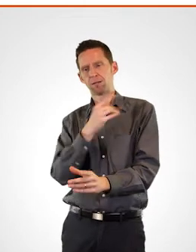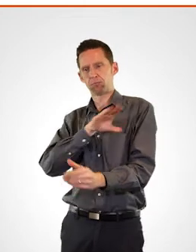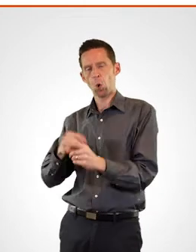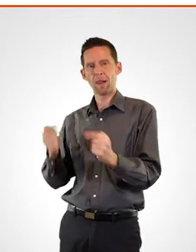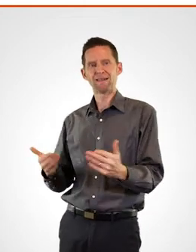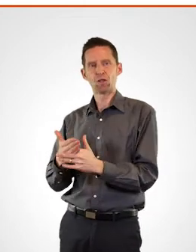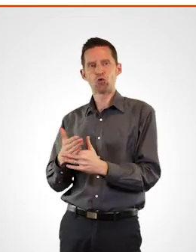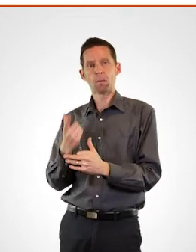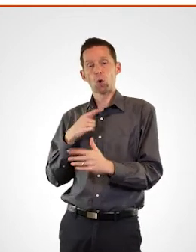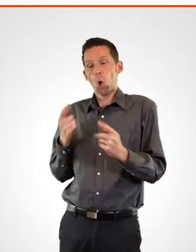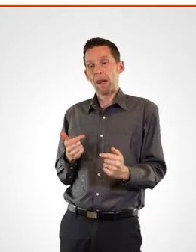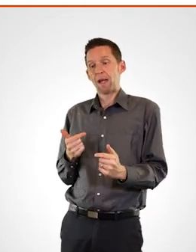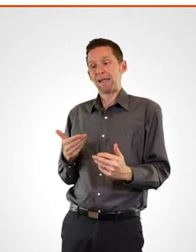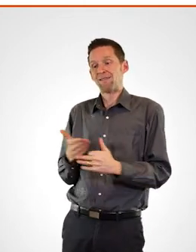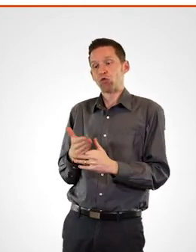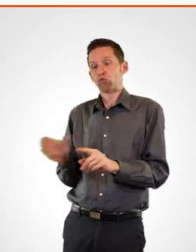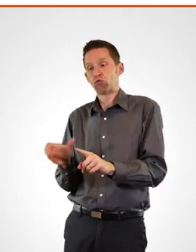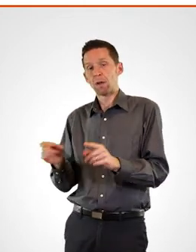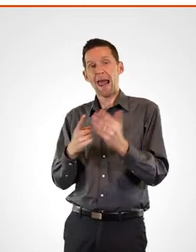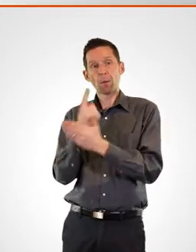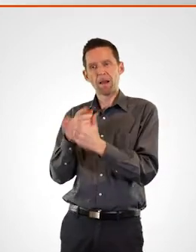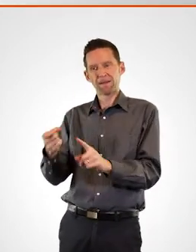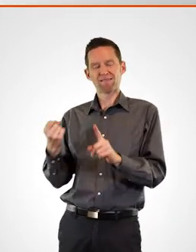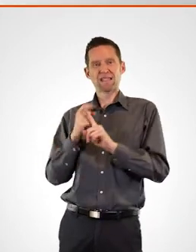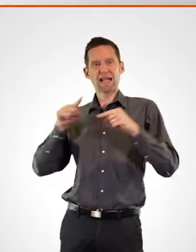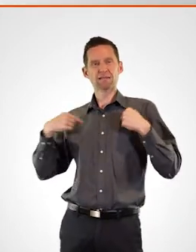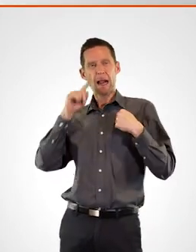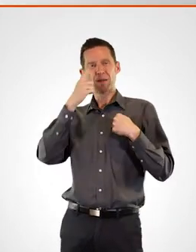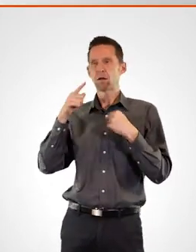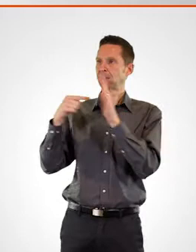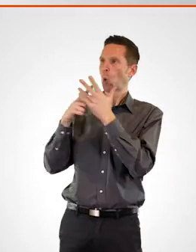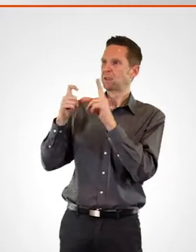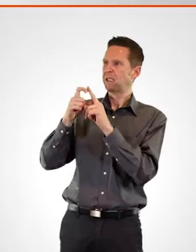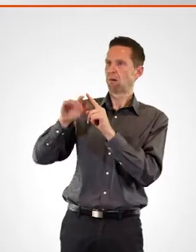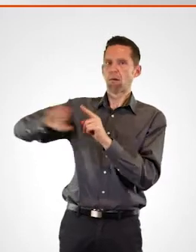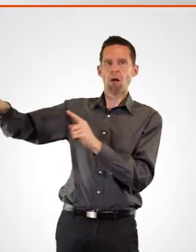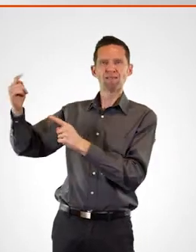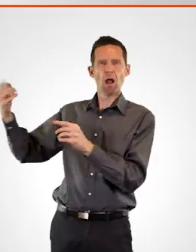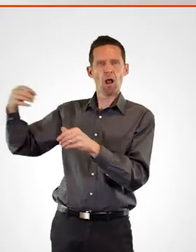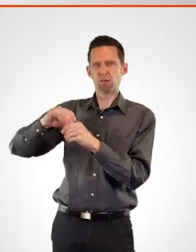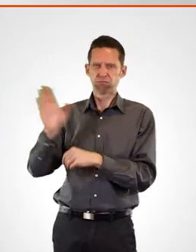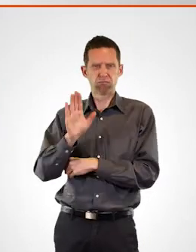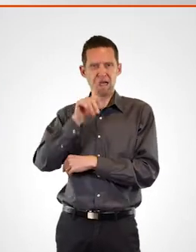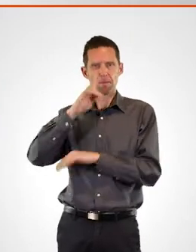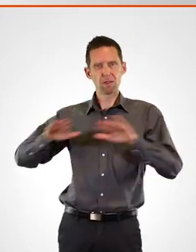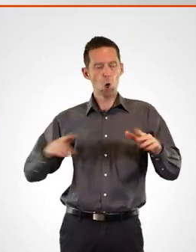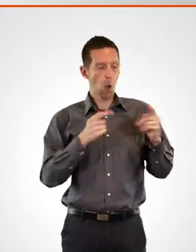because early intervention outcomes affect us. So we can't be siloed. There can't be early intervention and as school-aged teachers